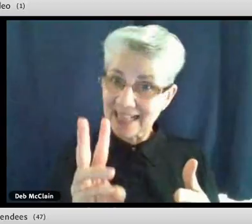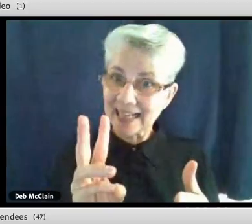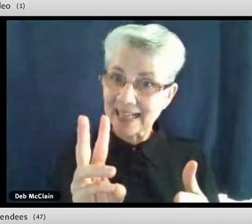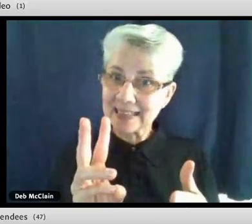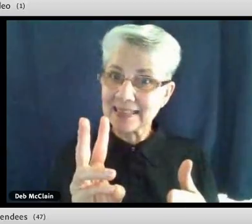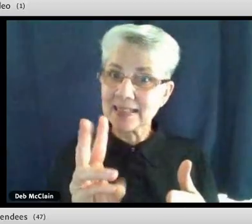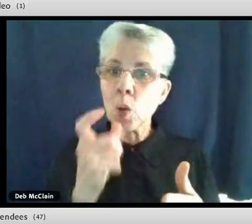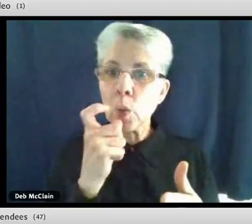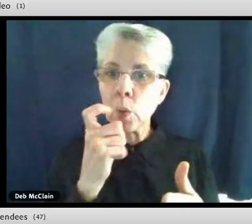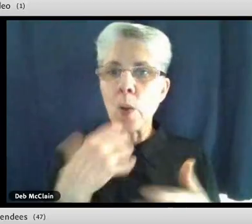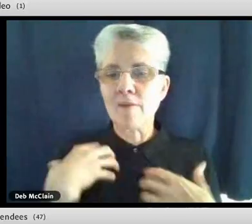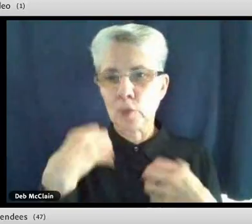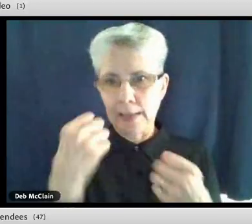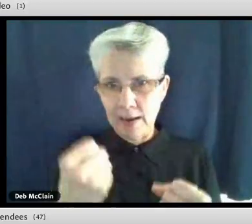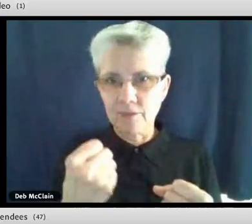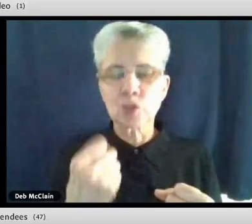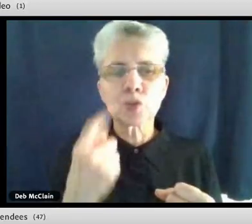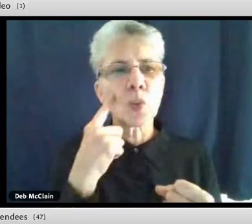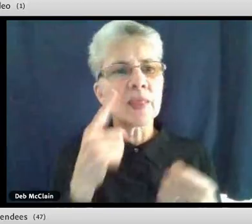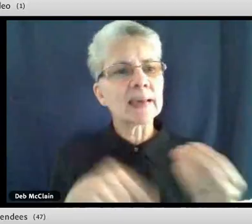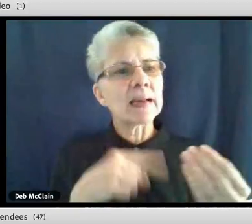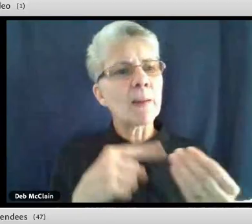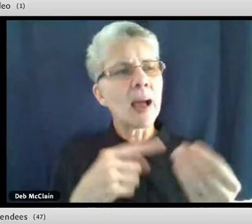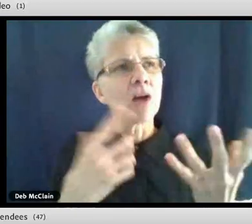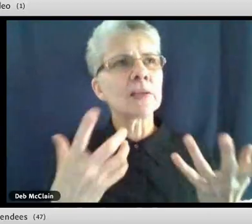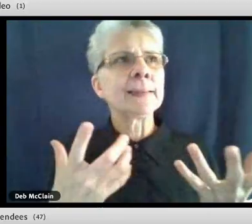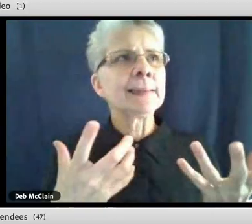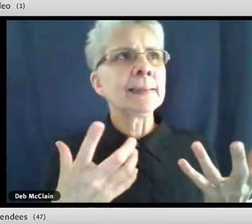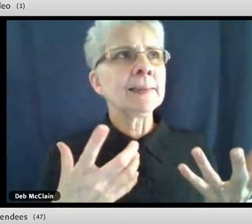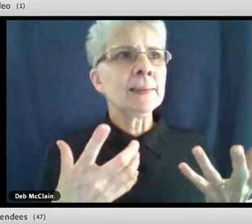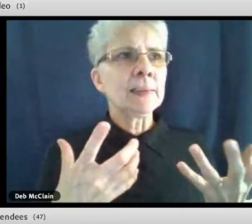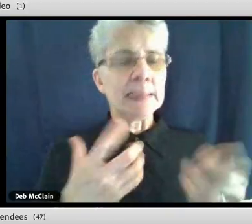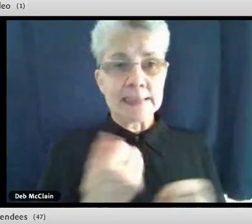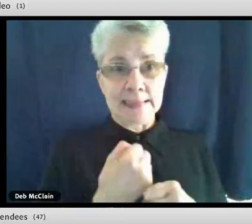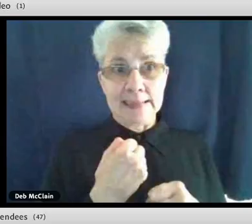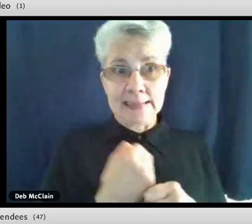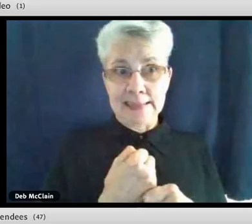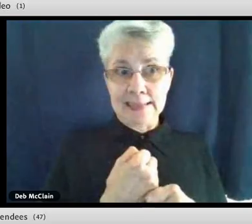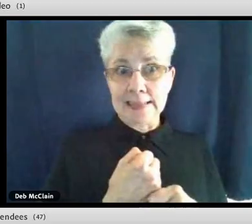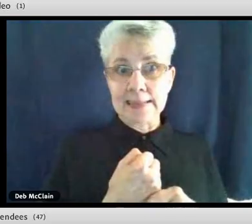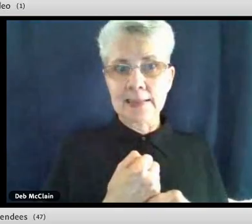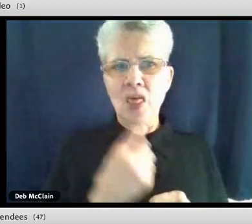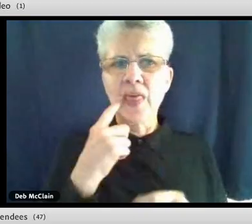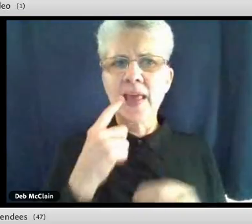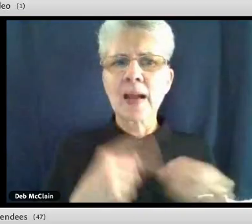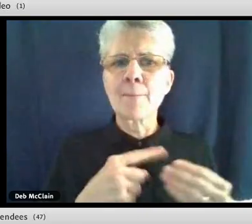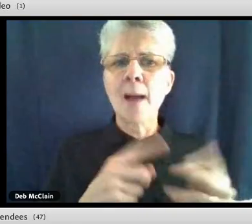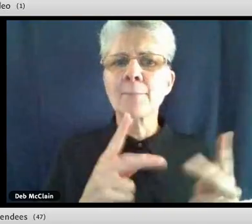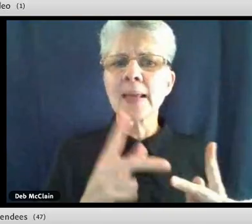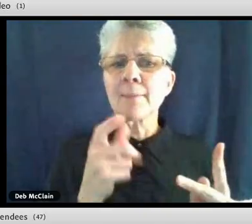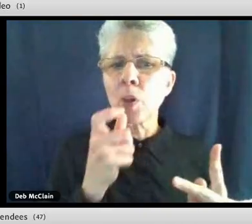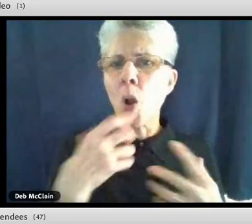So when you're thinking of the statistics think about the people that are recovered.